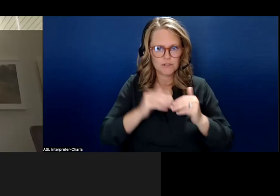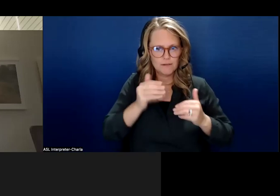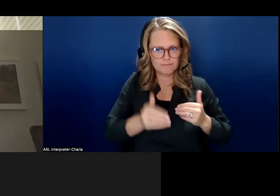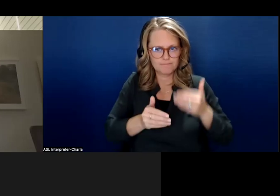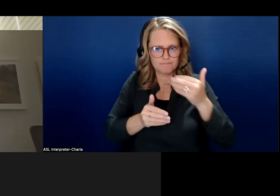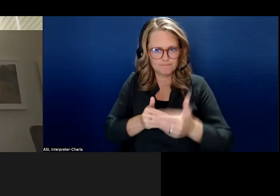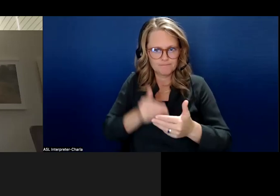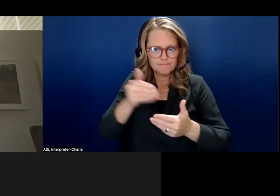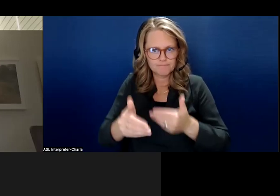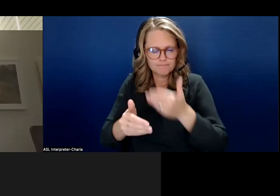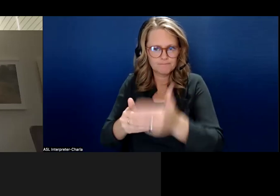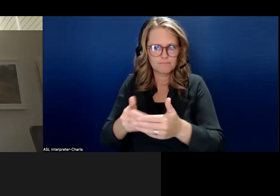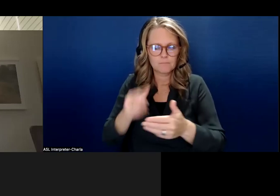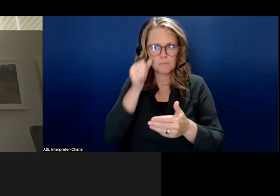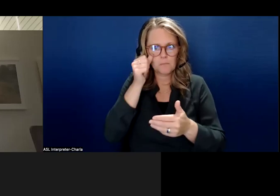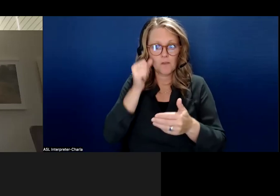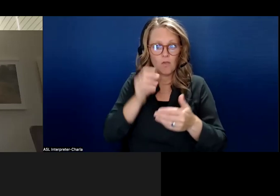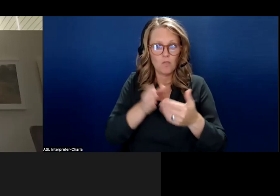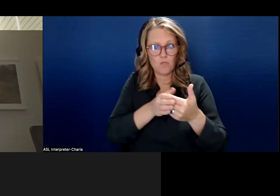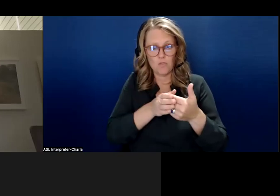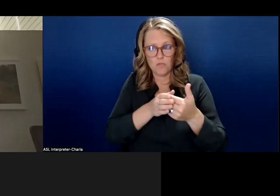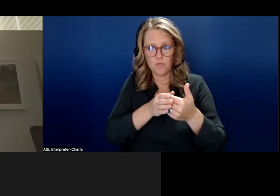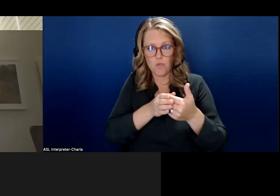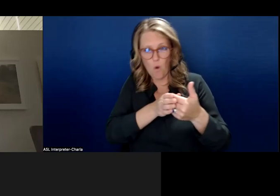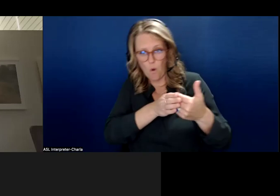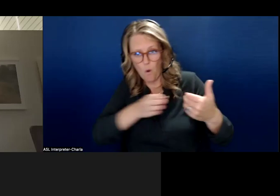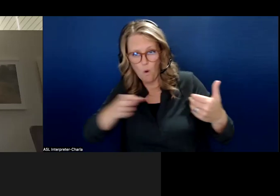it doesn't just make the whole corridor seem like it's being impacted the same time.